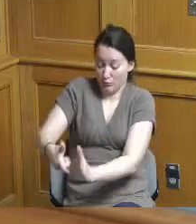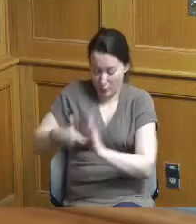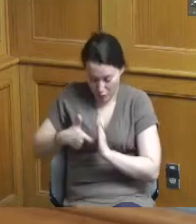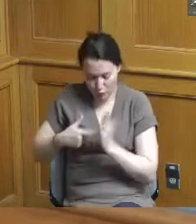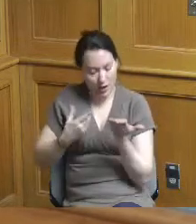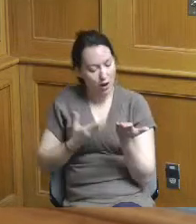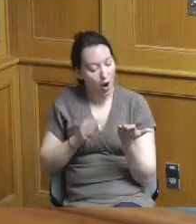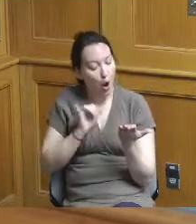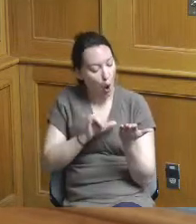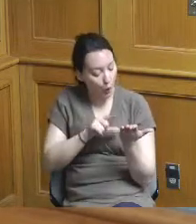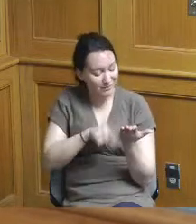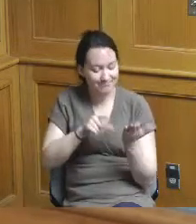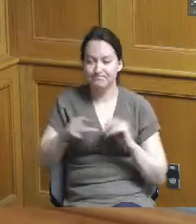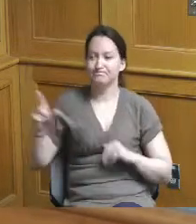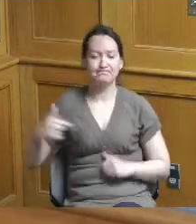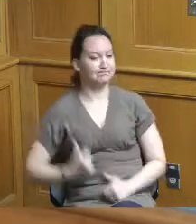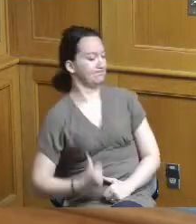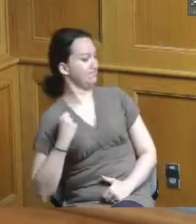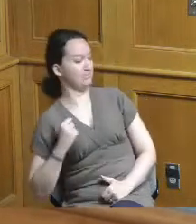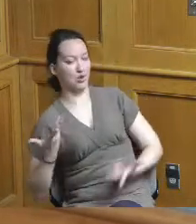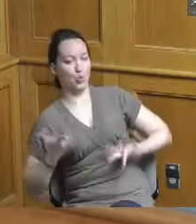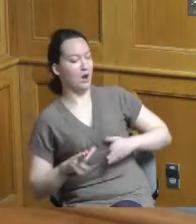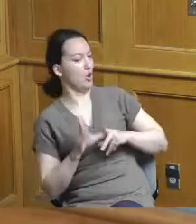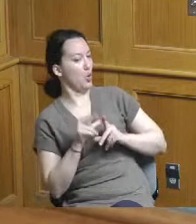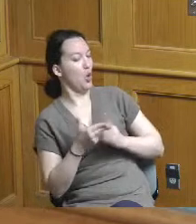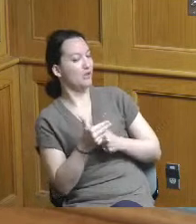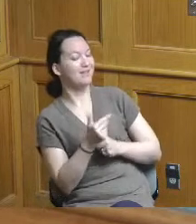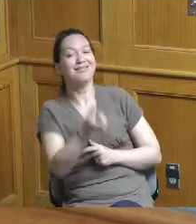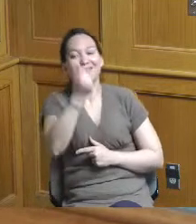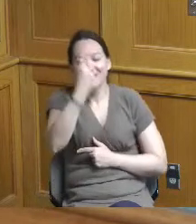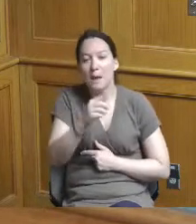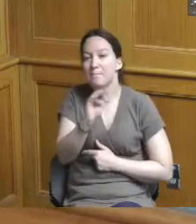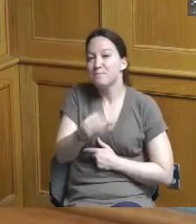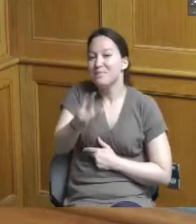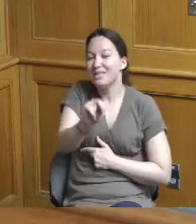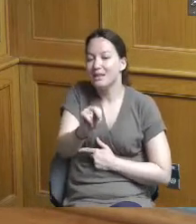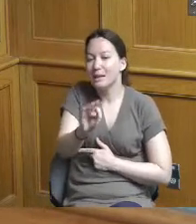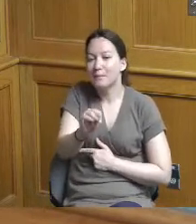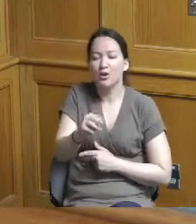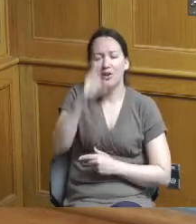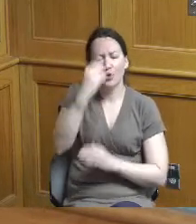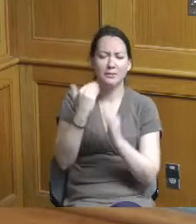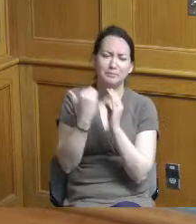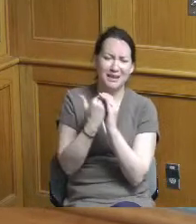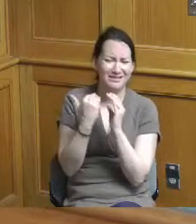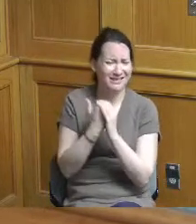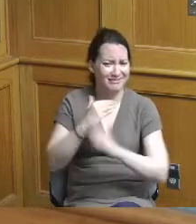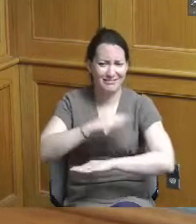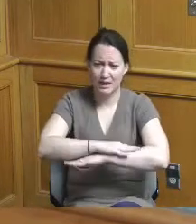do a hotel can't do a hotel unless they get the Millennium site for picnic tables and umbrellas